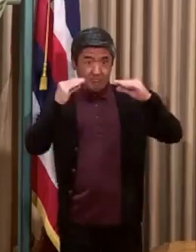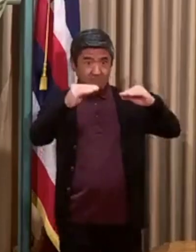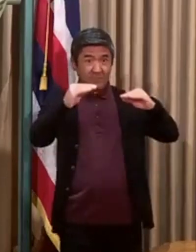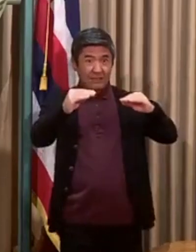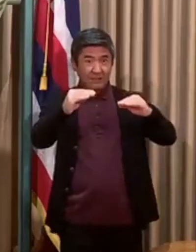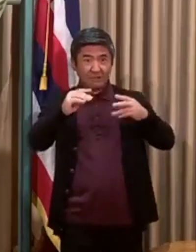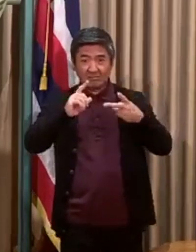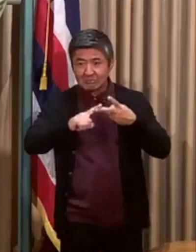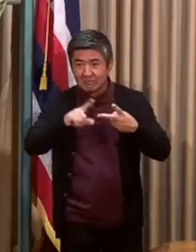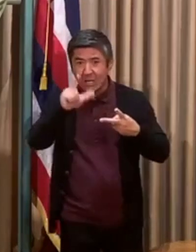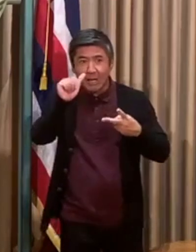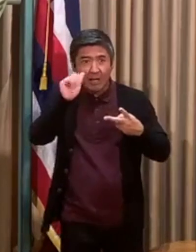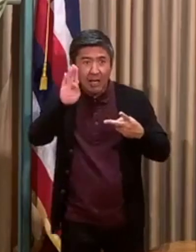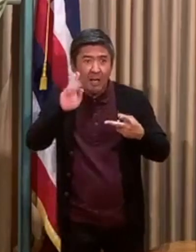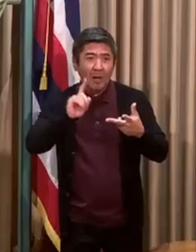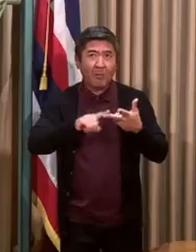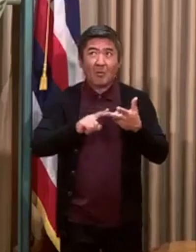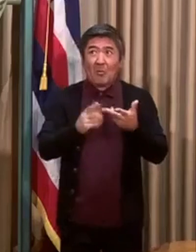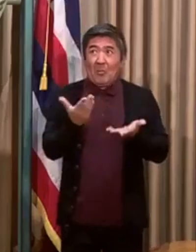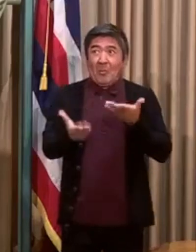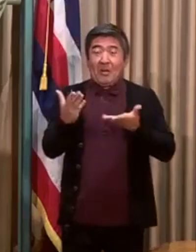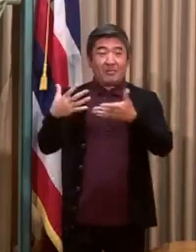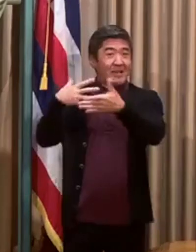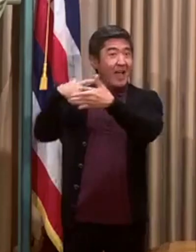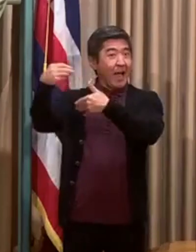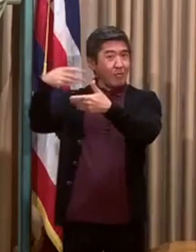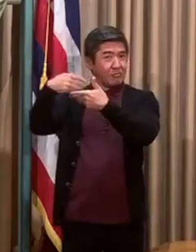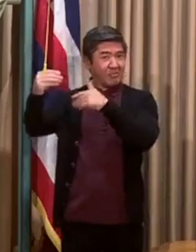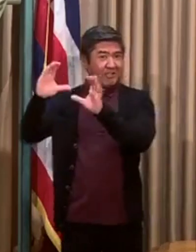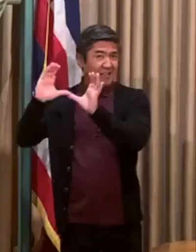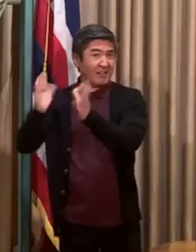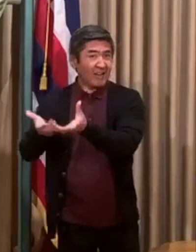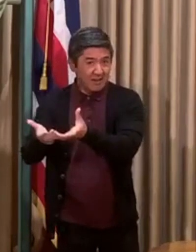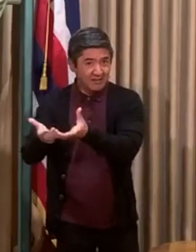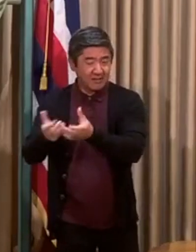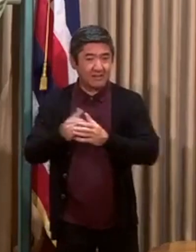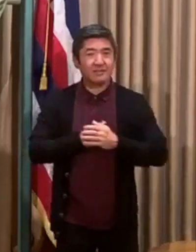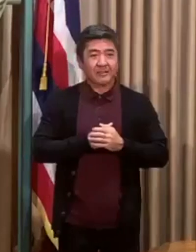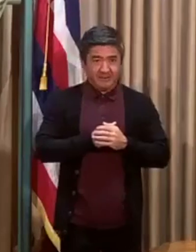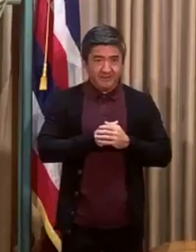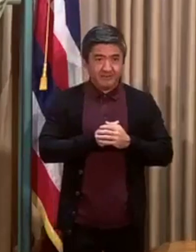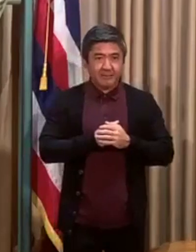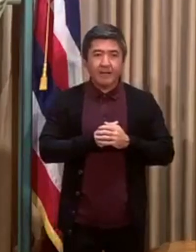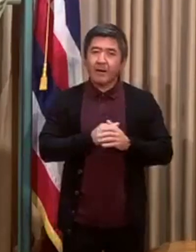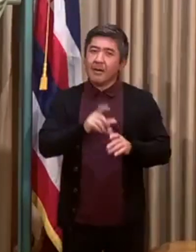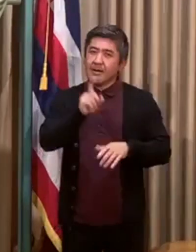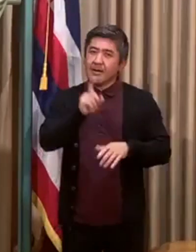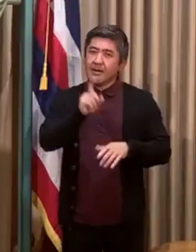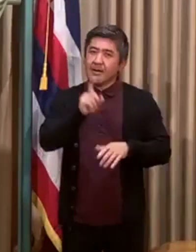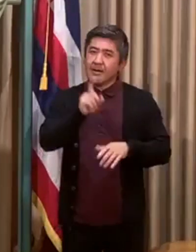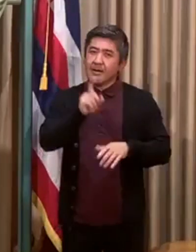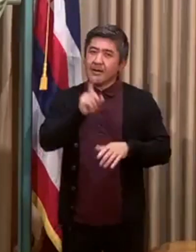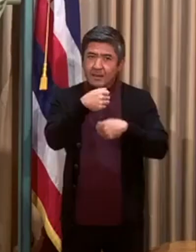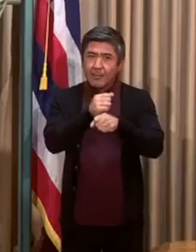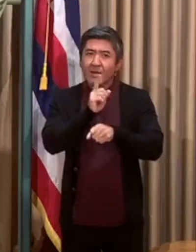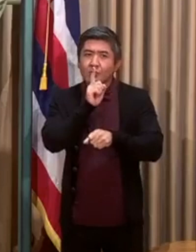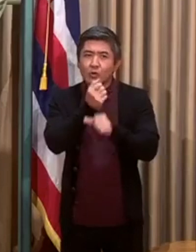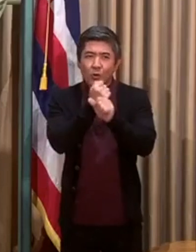perhaps even outdoors on our campuses, and it will be done in a safe COVID aware manner.